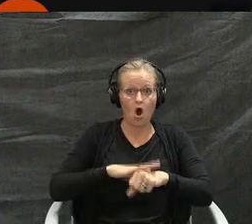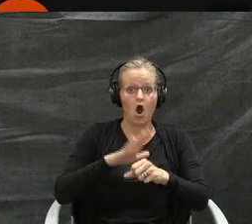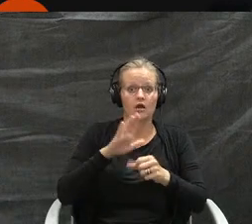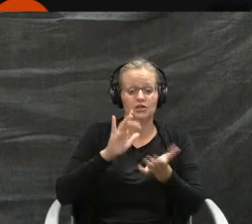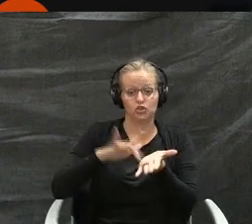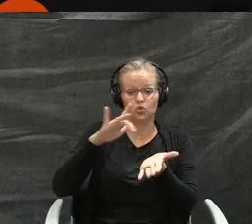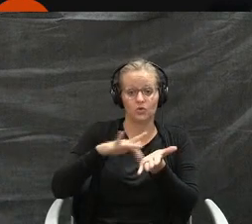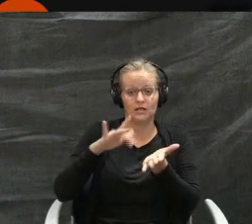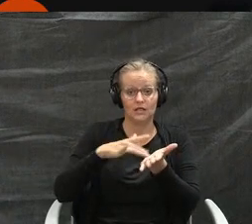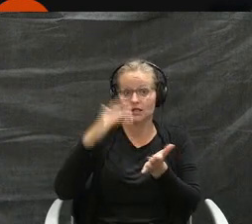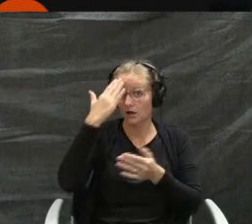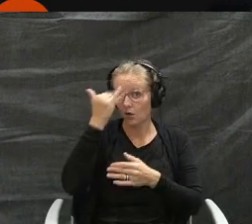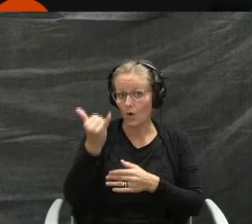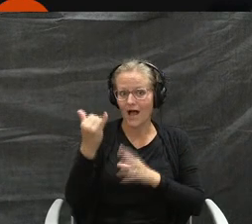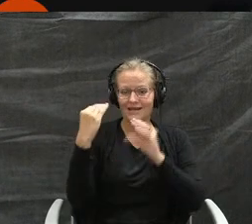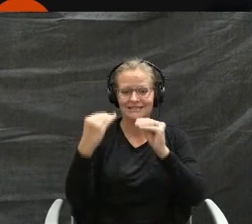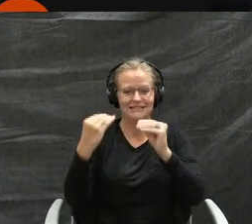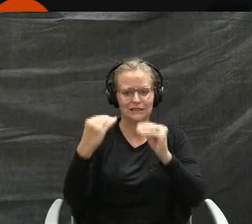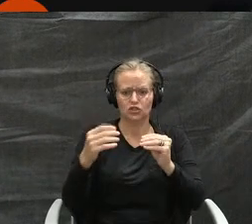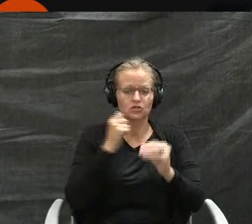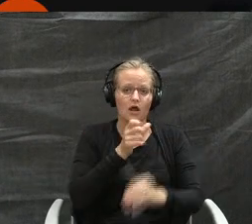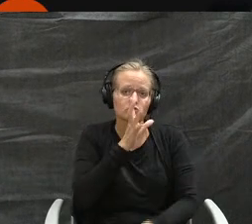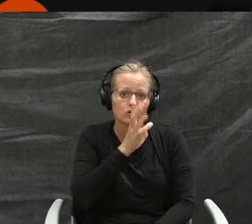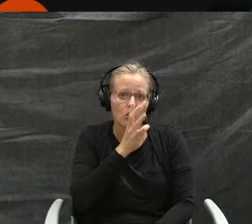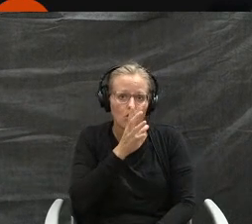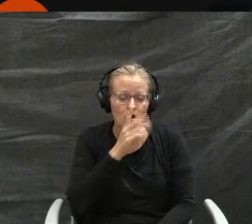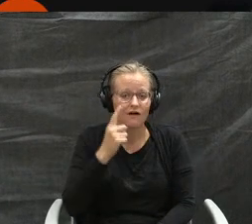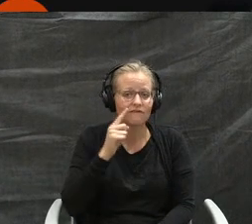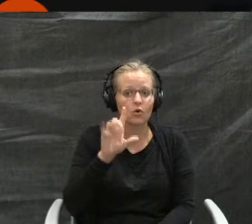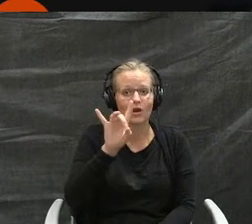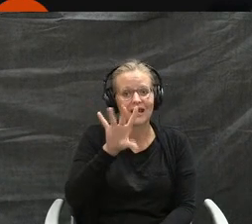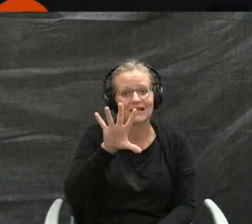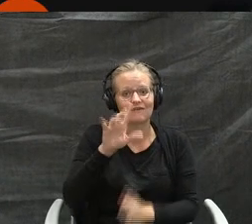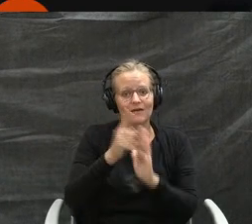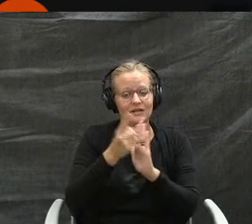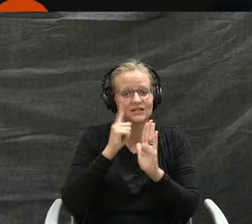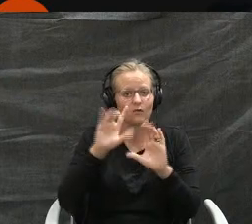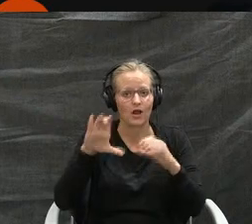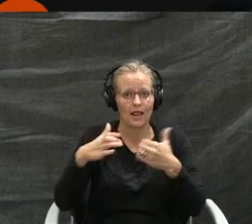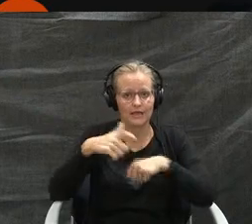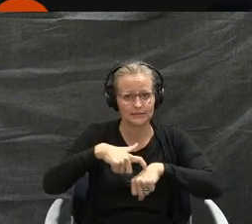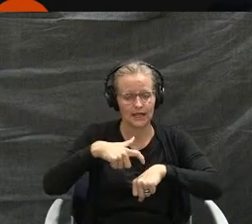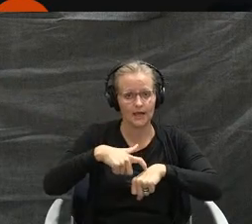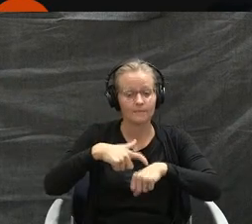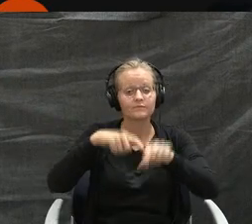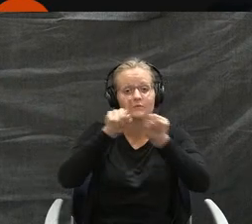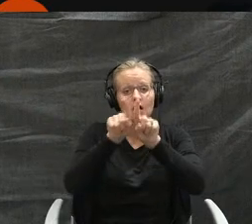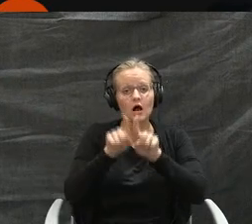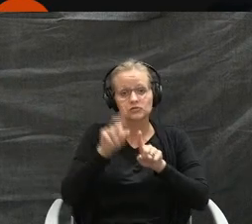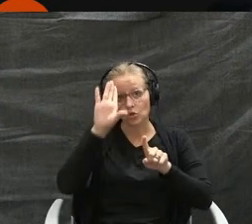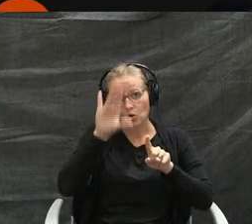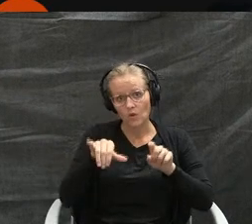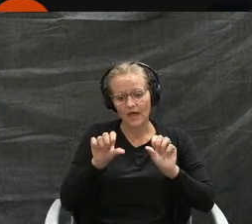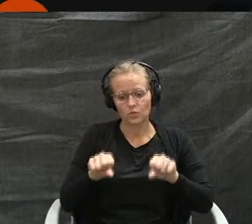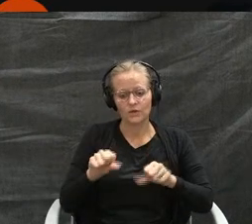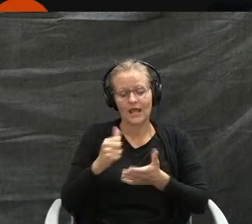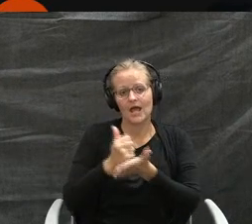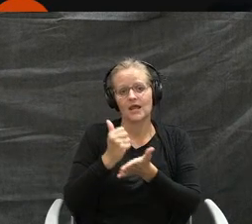directions because teachers won't talk for 85 minutes of that class, period. We also know that will be able to help stretch that energy and